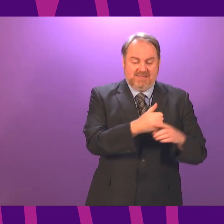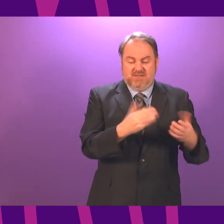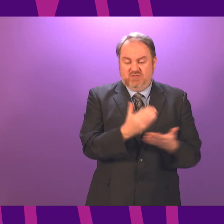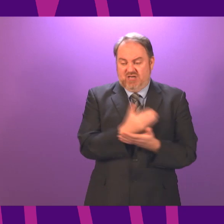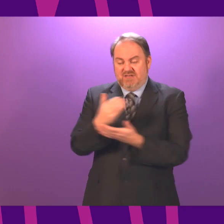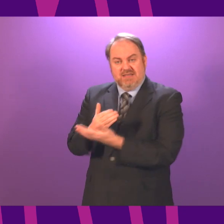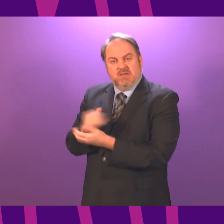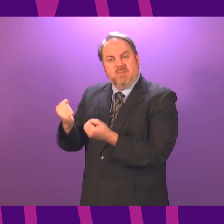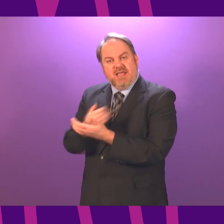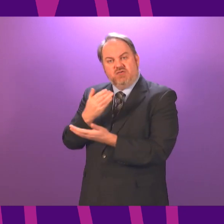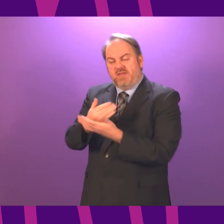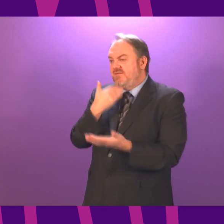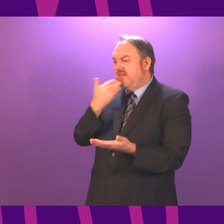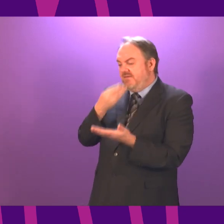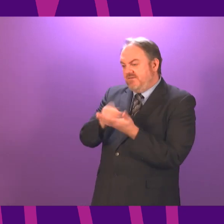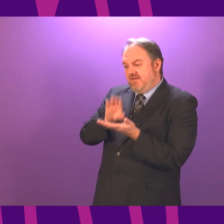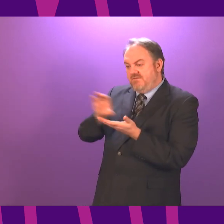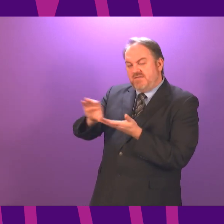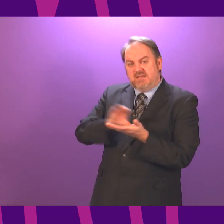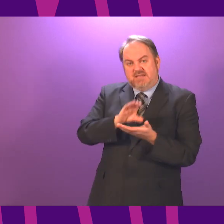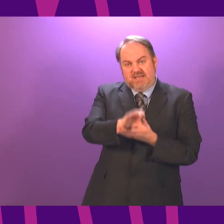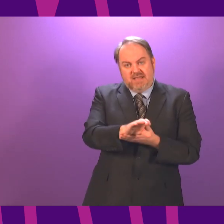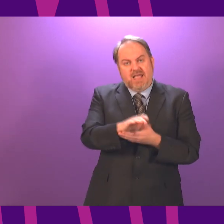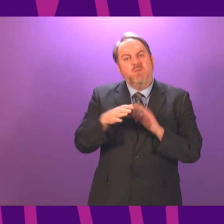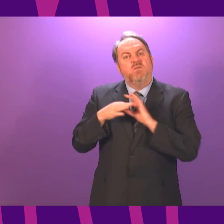meet demand. In addition, we have worked with the United Kingdom Government on a code word scheme